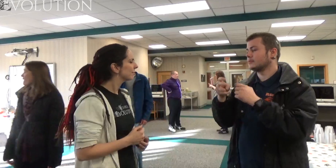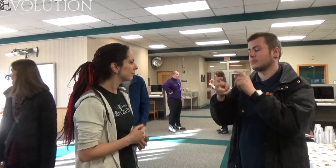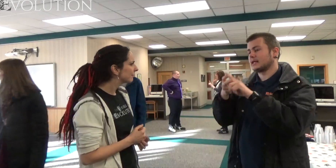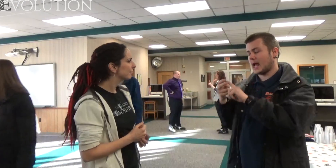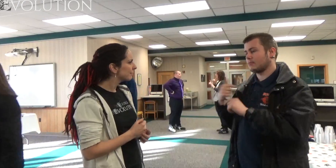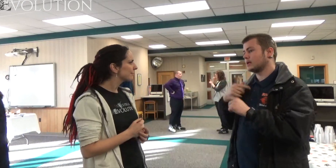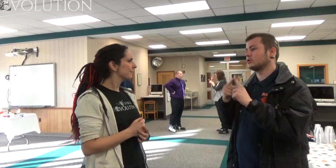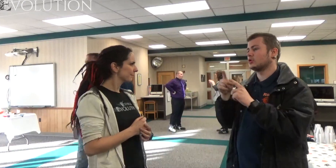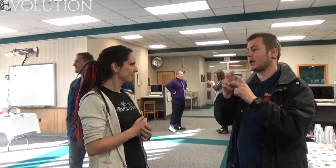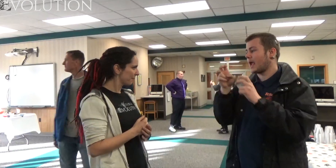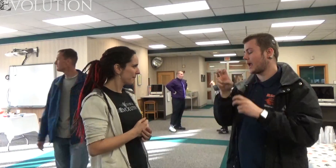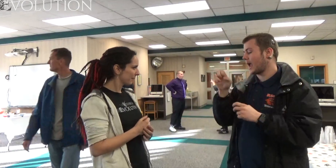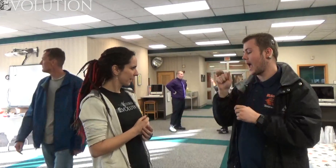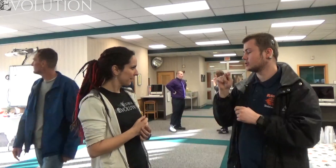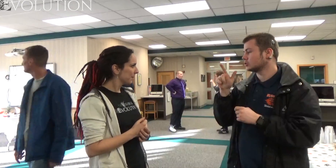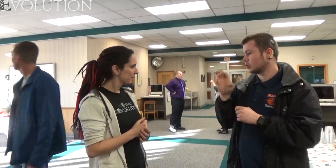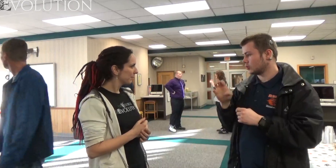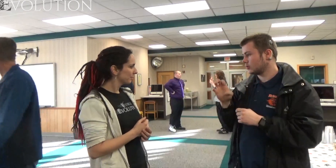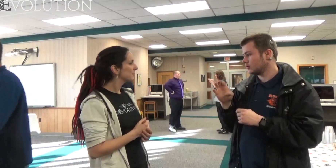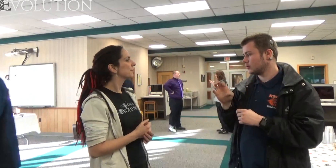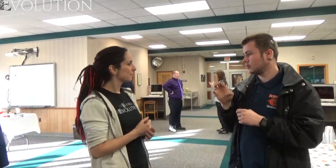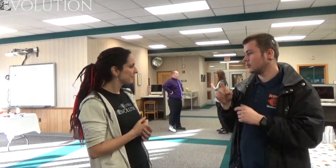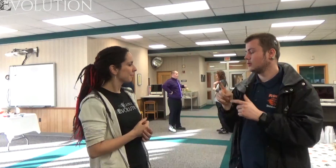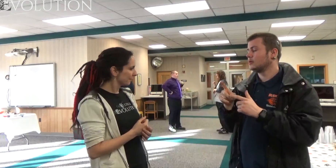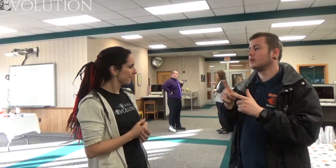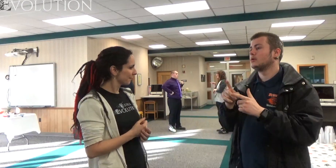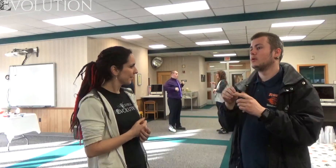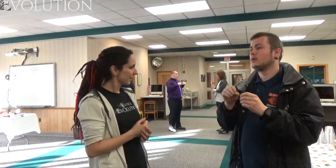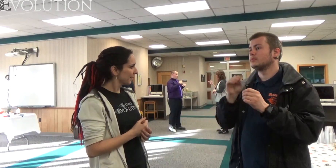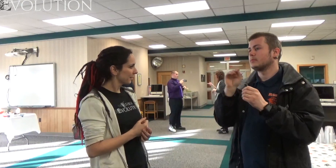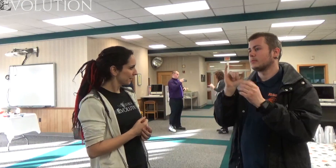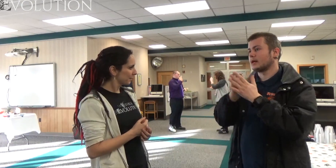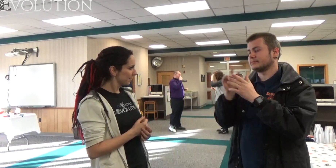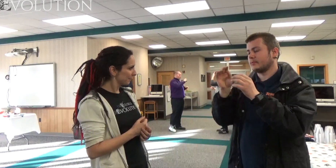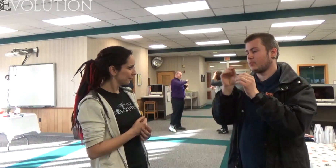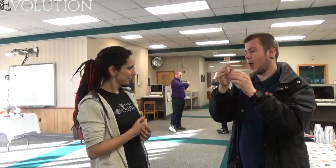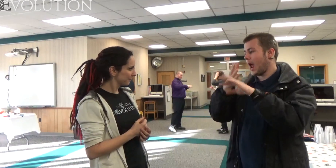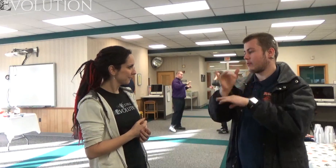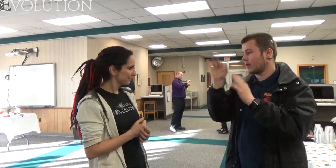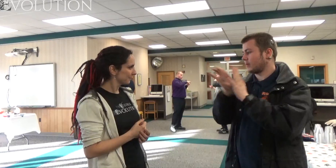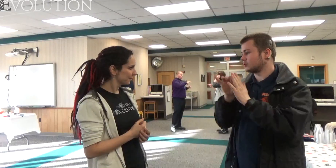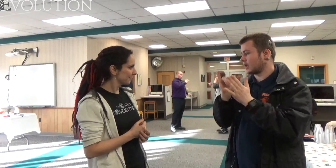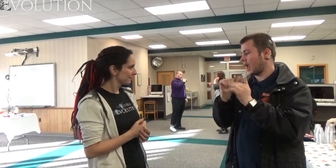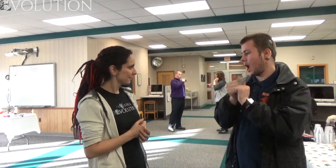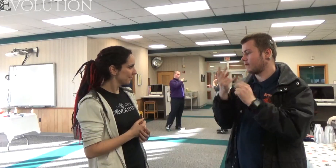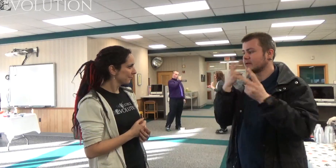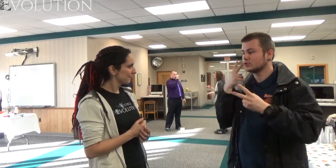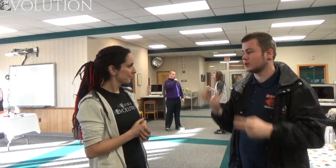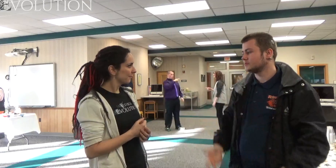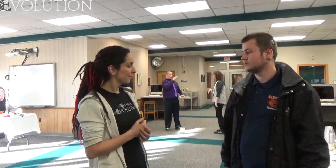They take me to a castle, that's where the picture come in, afterward. That's how I did the visuals.